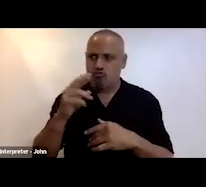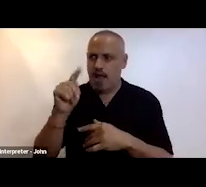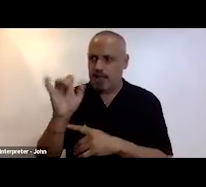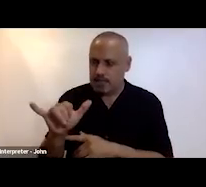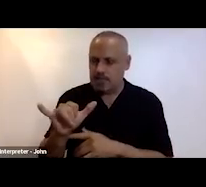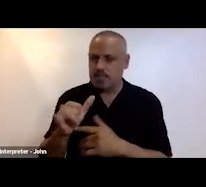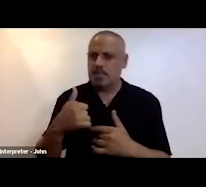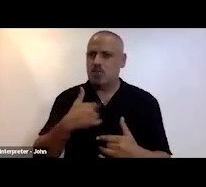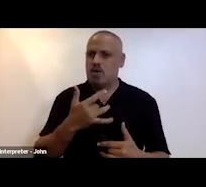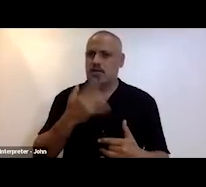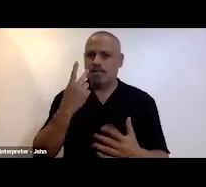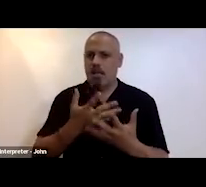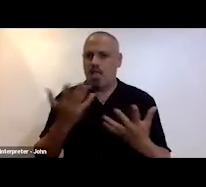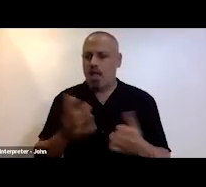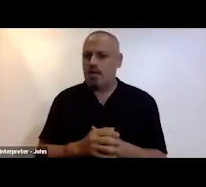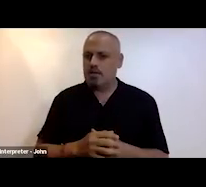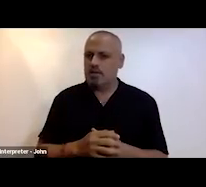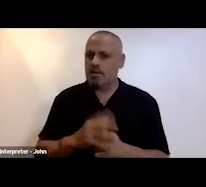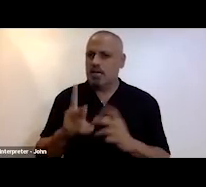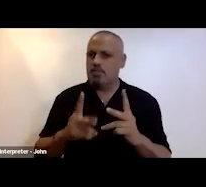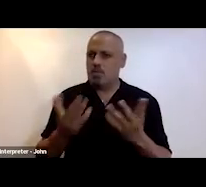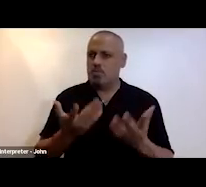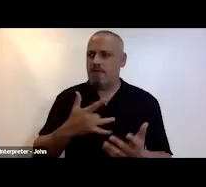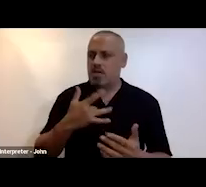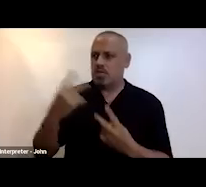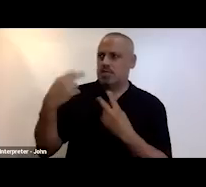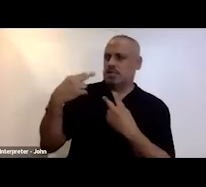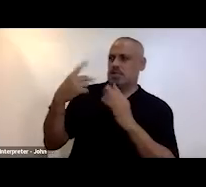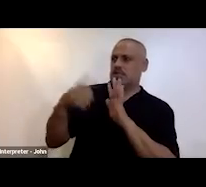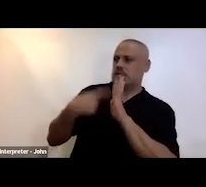what we see a lot is folks may feel persecuted or paranoid,